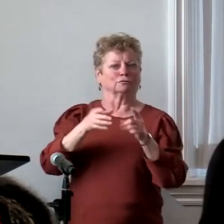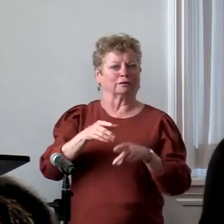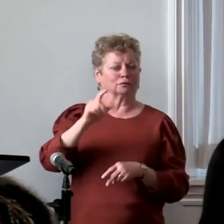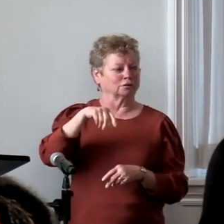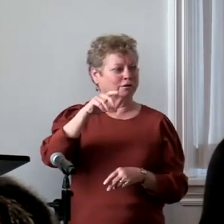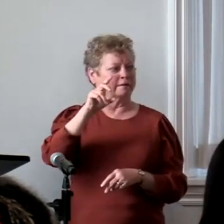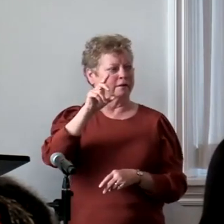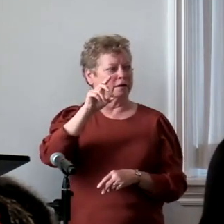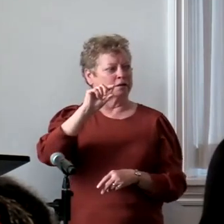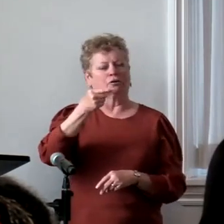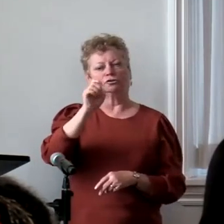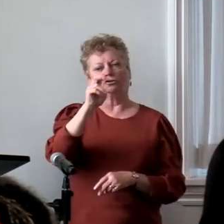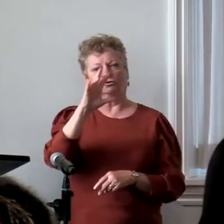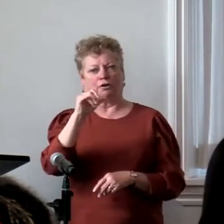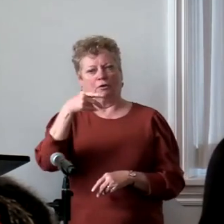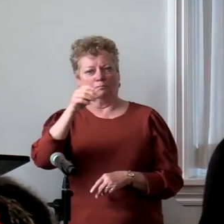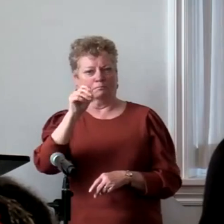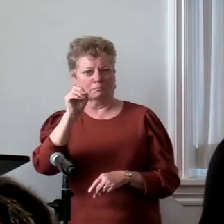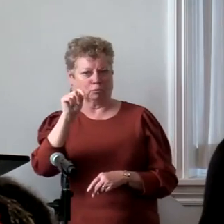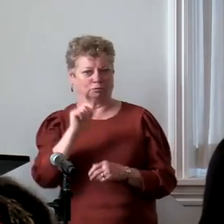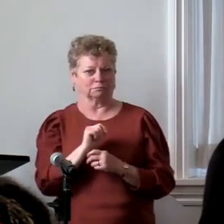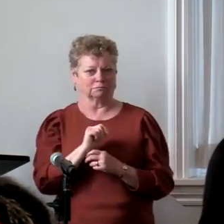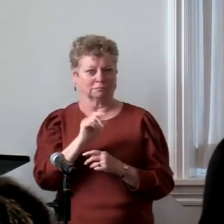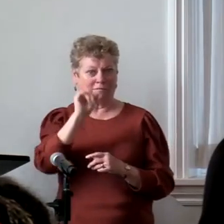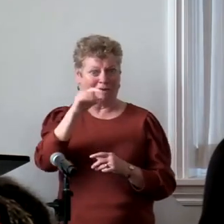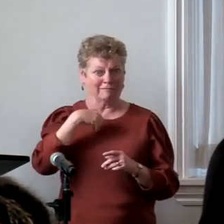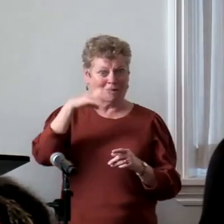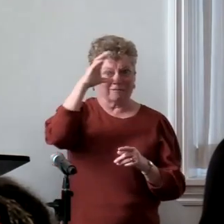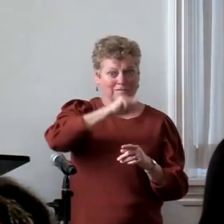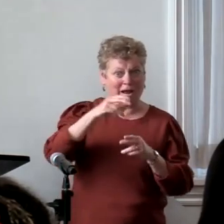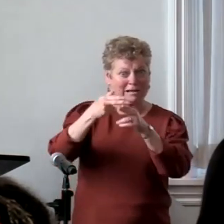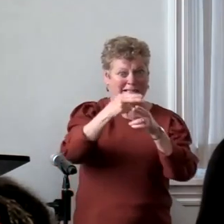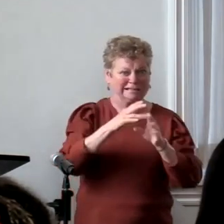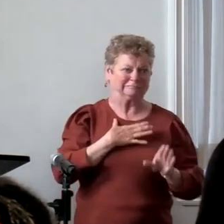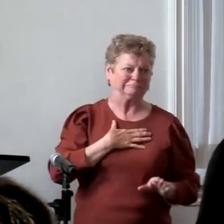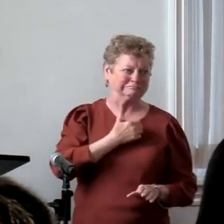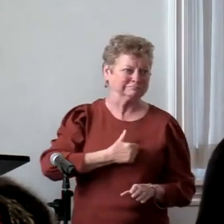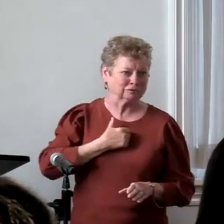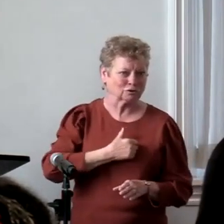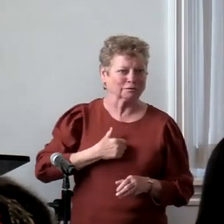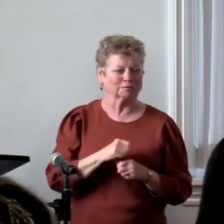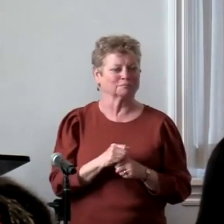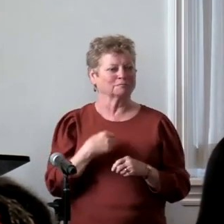If I missed anybody, I am very sorry. Great to see members of the team and former team with us today.